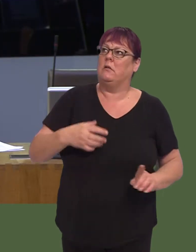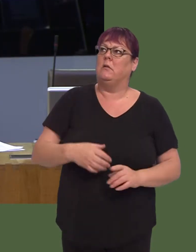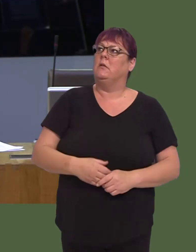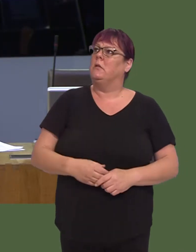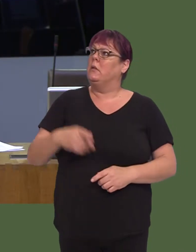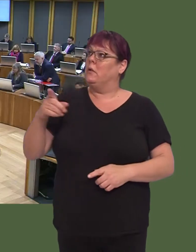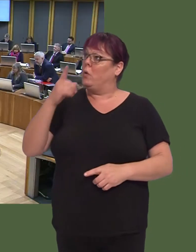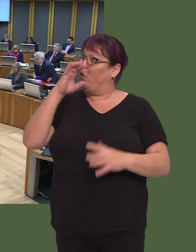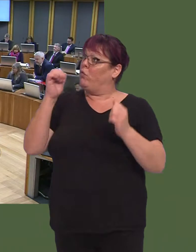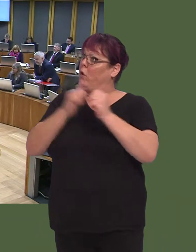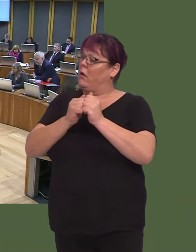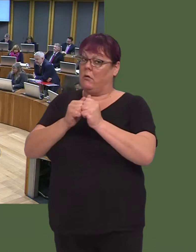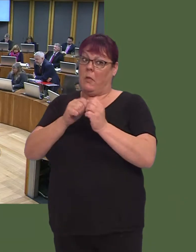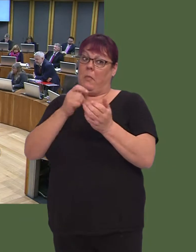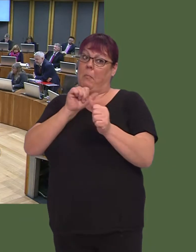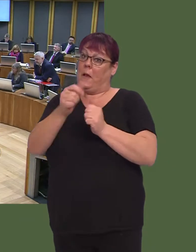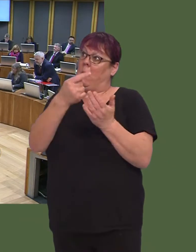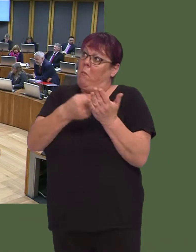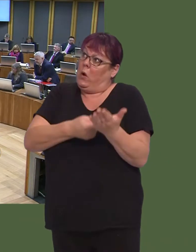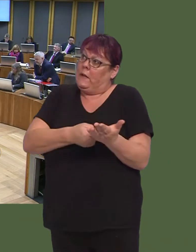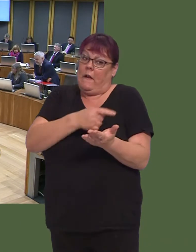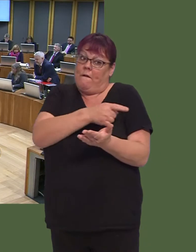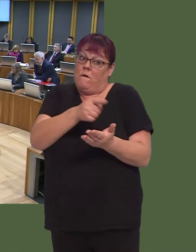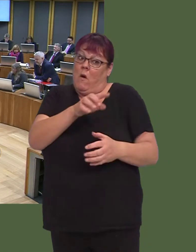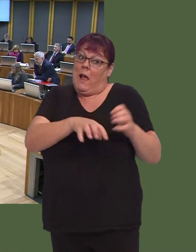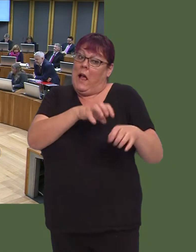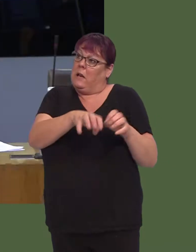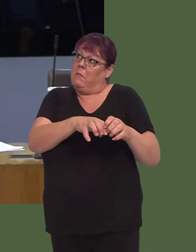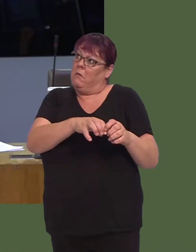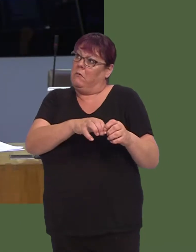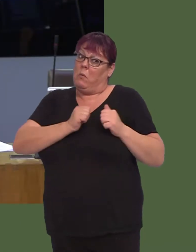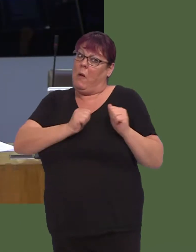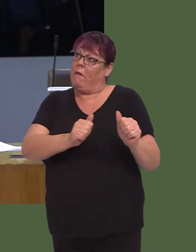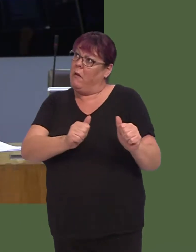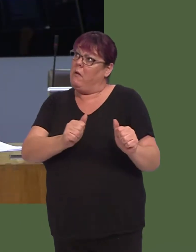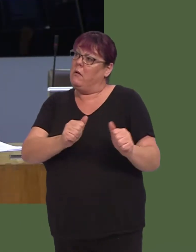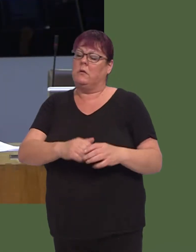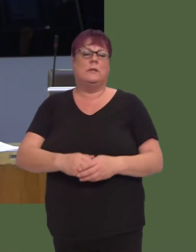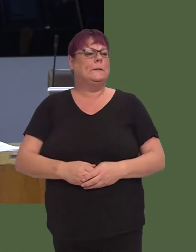Would you agree that that is actually the best policy for the interests of animal welfare in Wales?